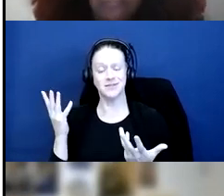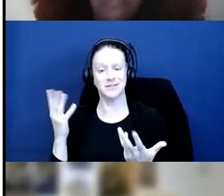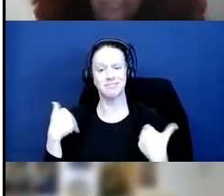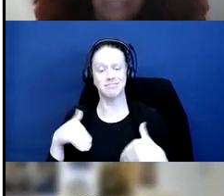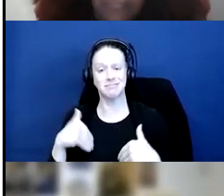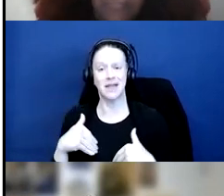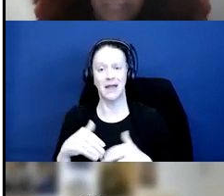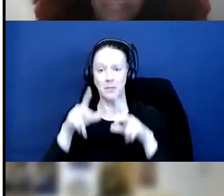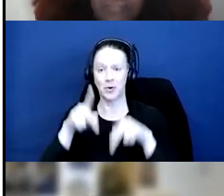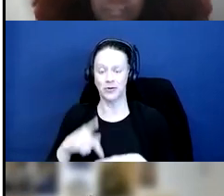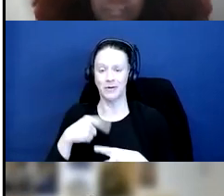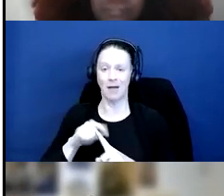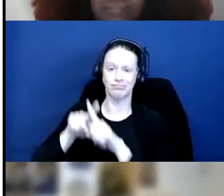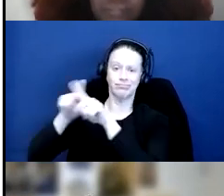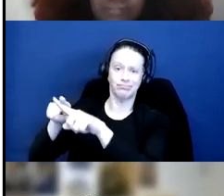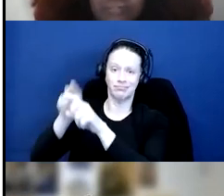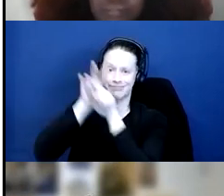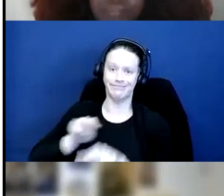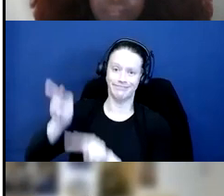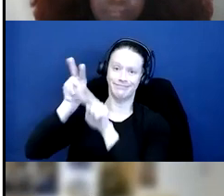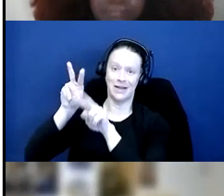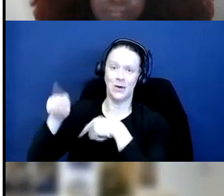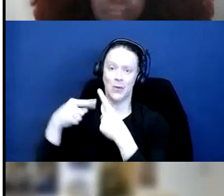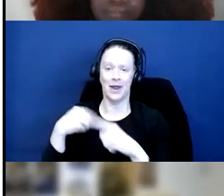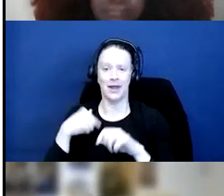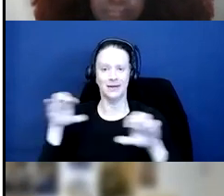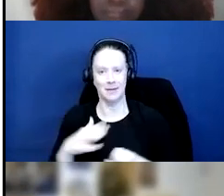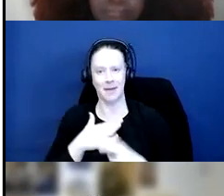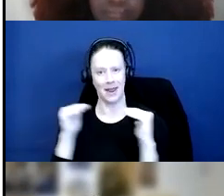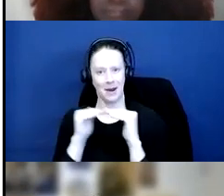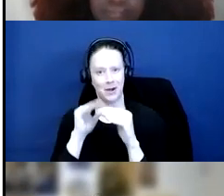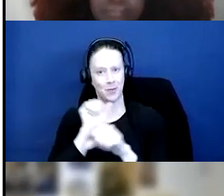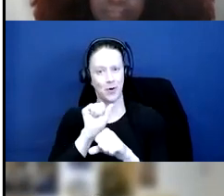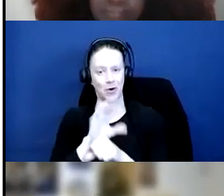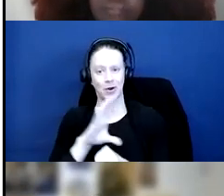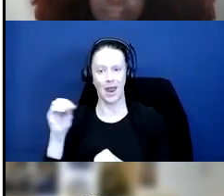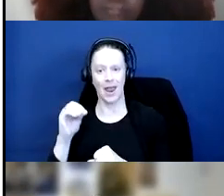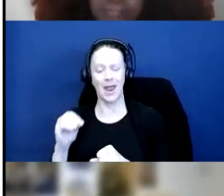that I stood on in doing my equity work and is really all about beloved community.